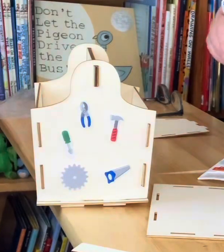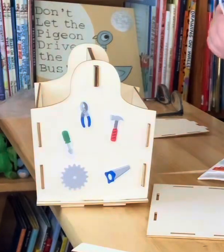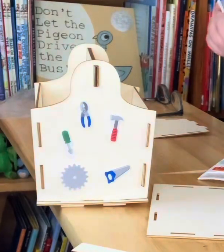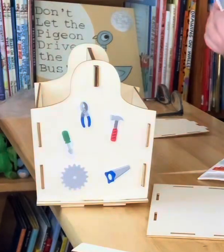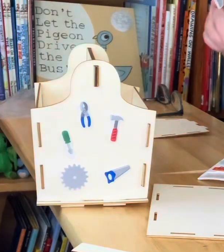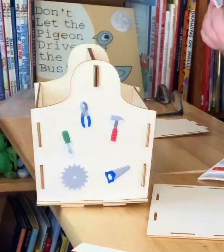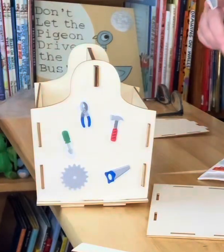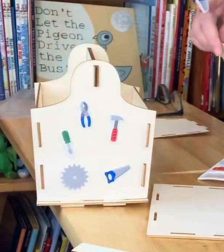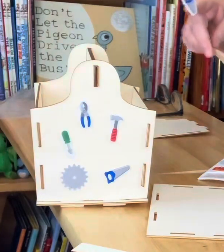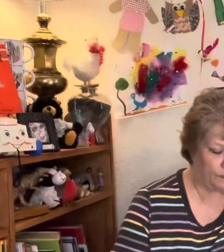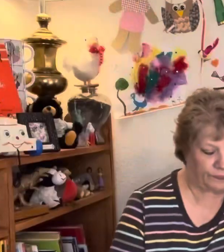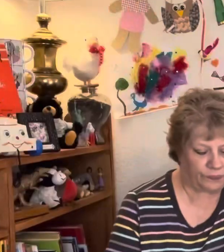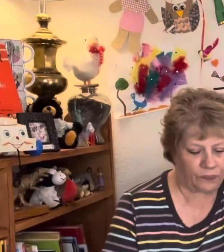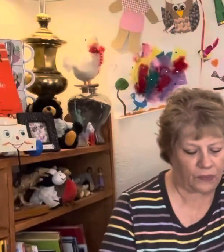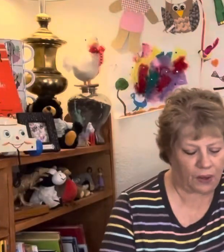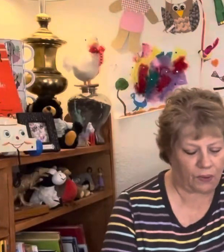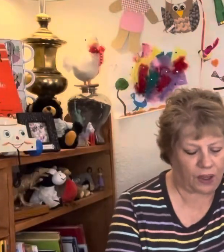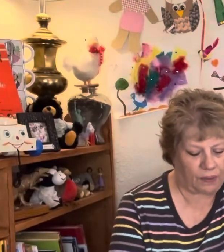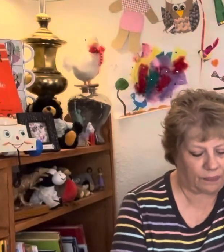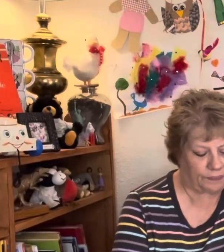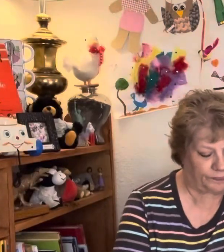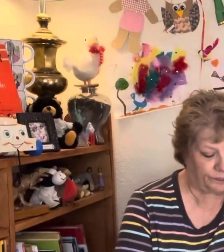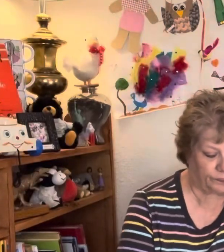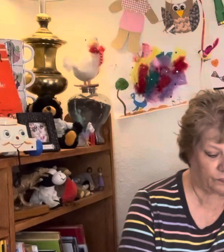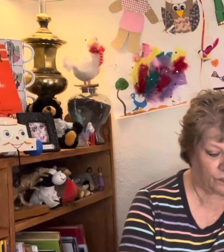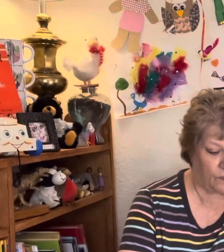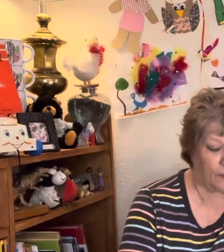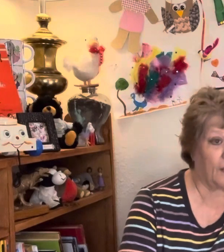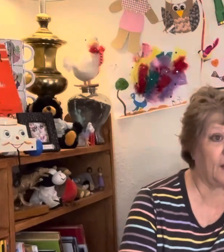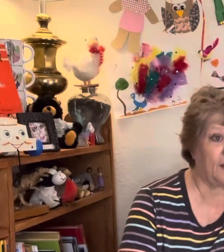it's gonna stay. Good thing we got an extra one. BARB: Okay. BUSTER: We'll have tools inside the toolbox today.